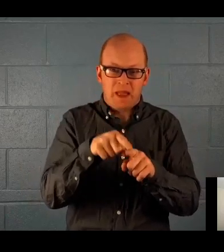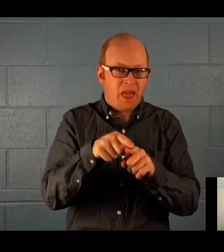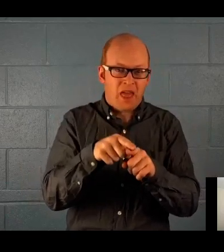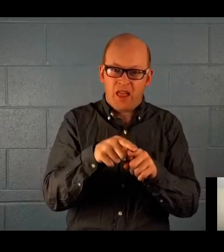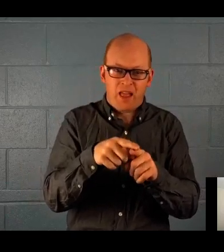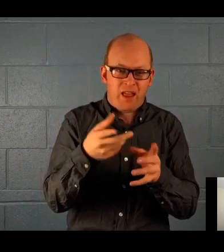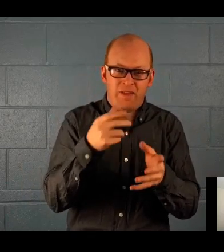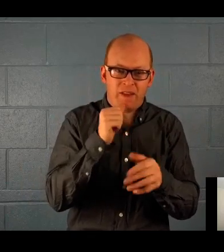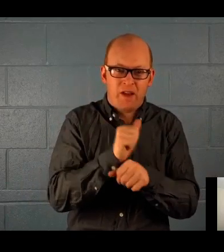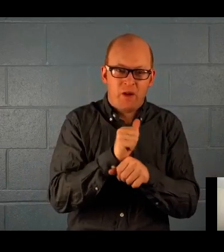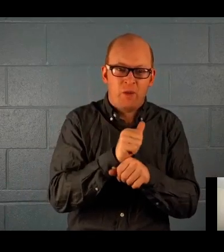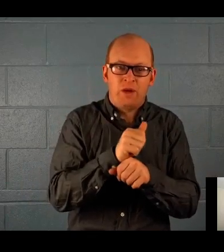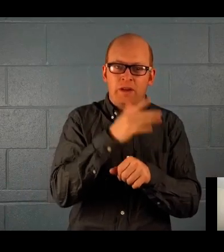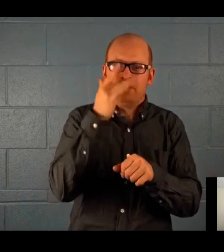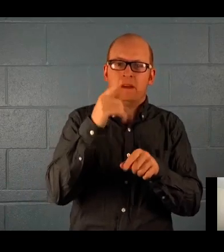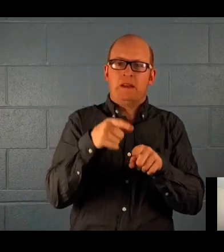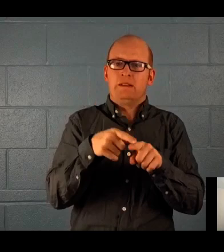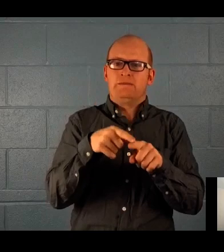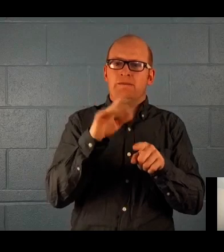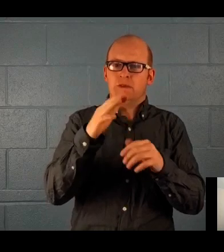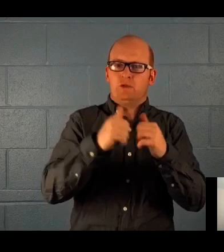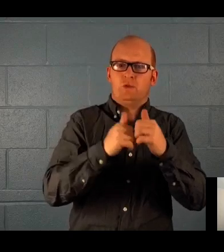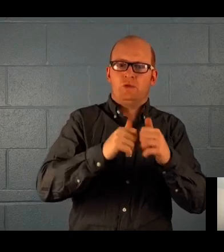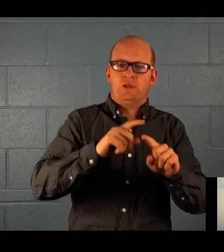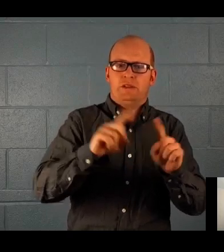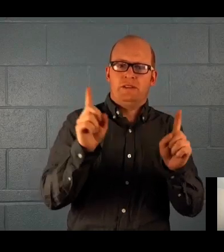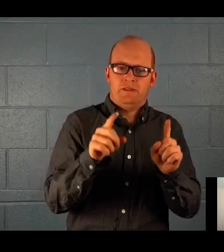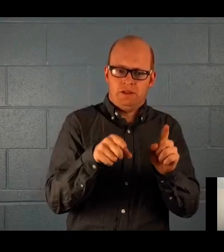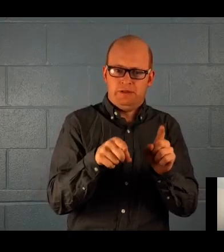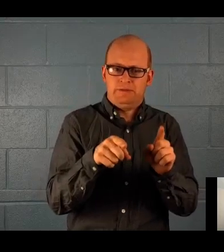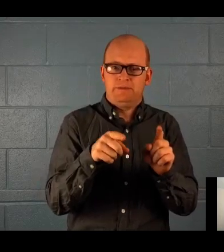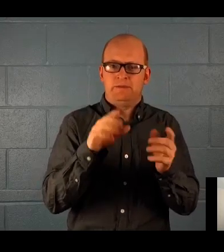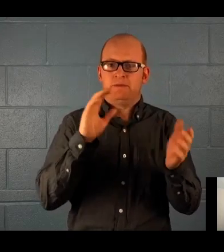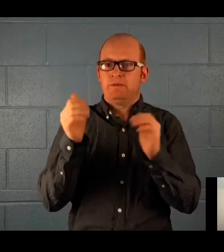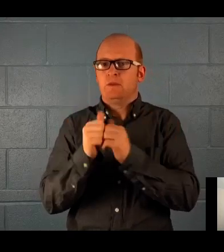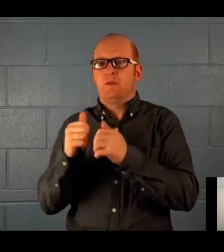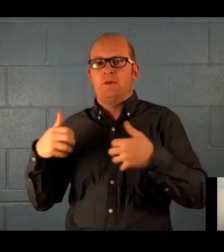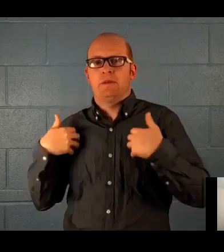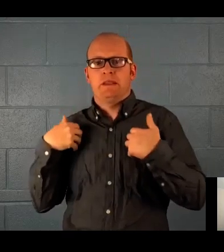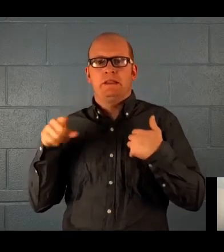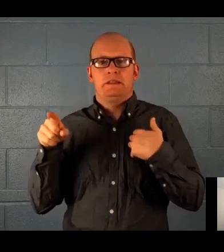versus primate photoreceptors. And I've taken this image from the Peti lab, who